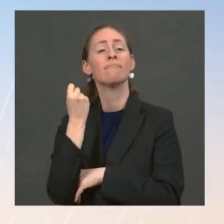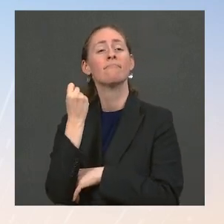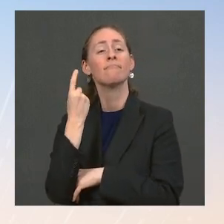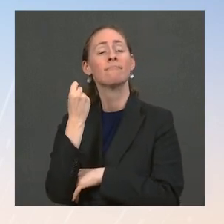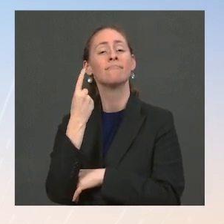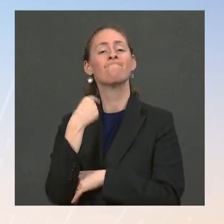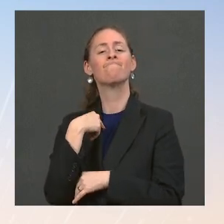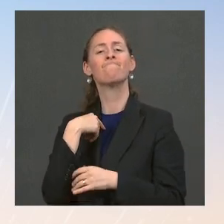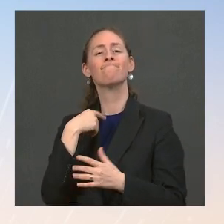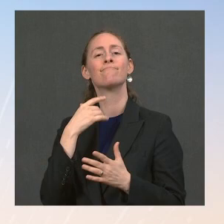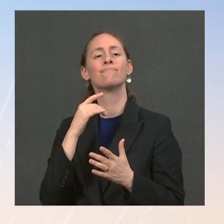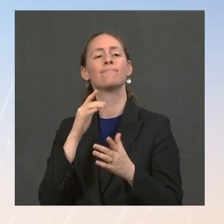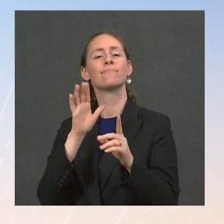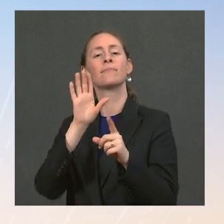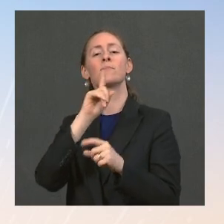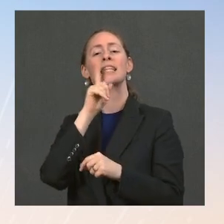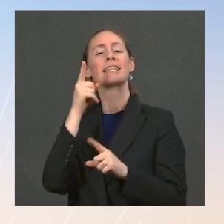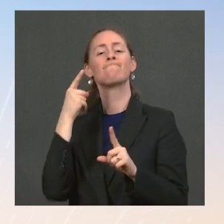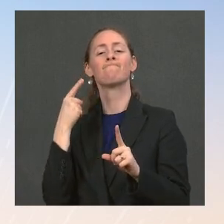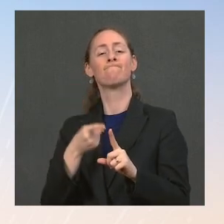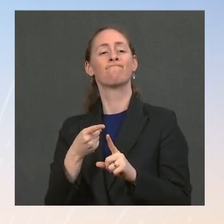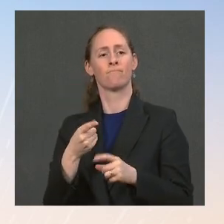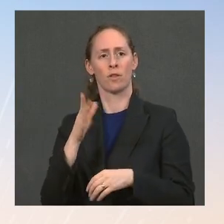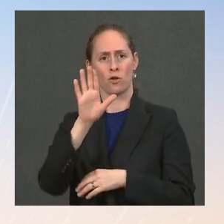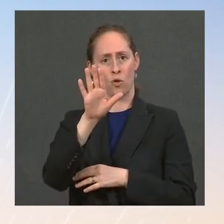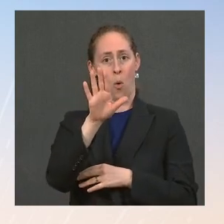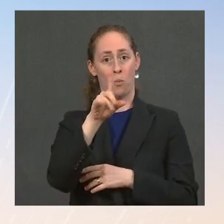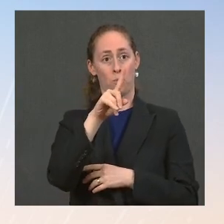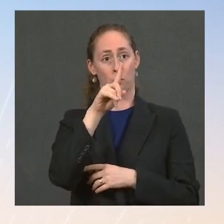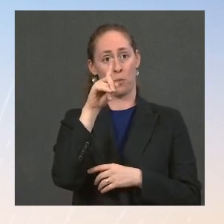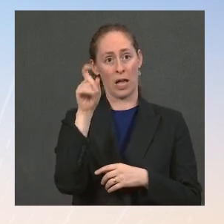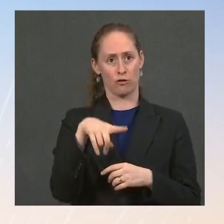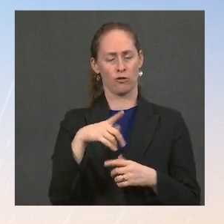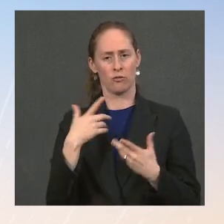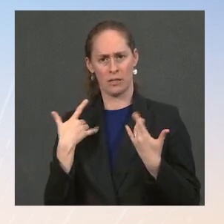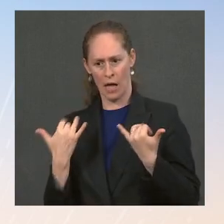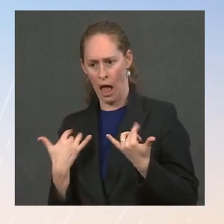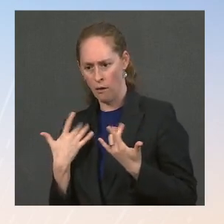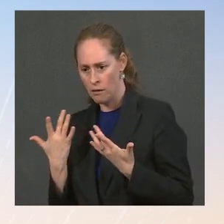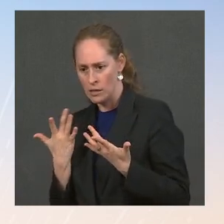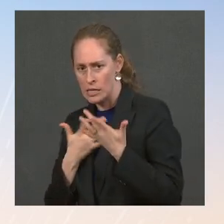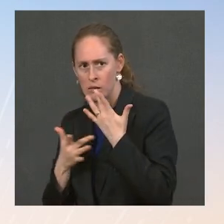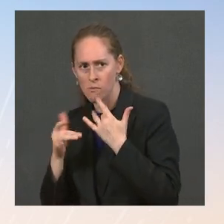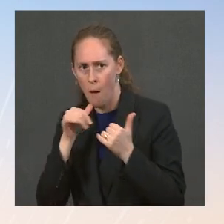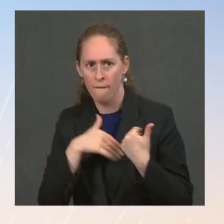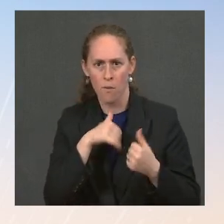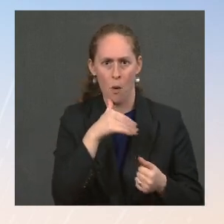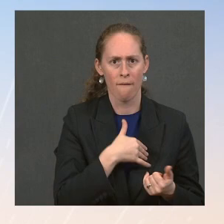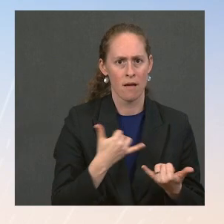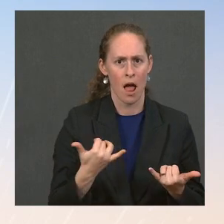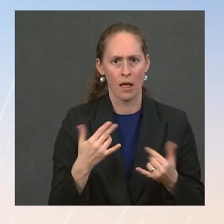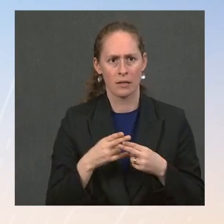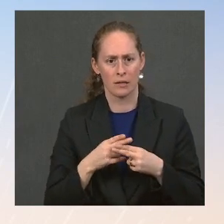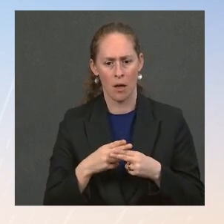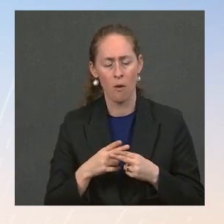to address short-term supply issues, we need to also keep our eye on the long term and the impact of the climate -- the crisis that is --